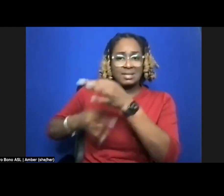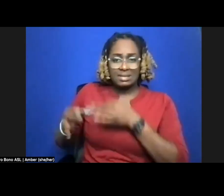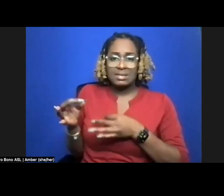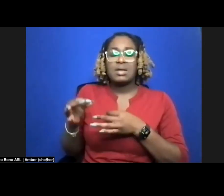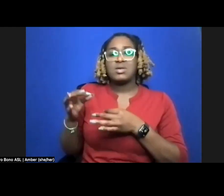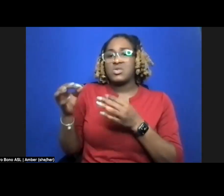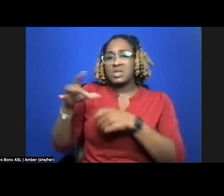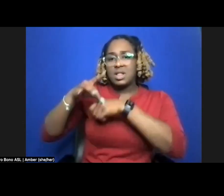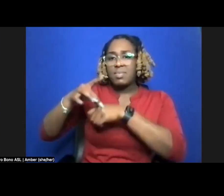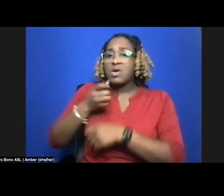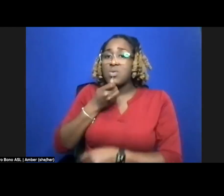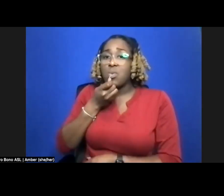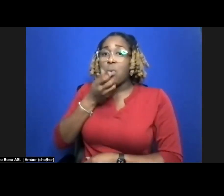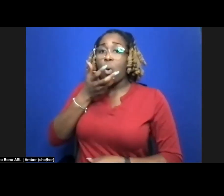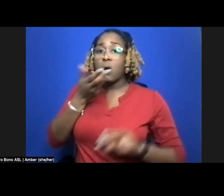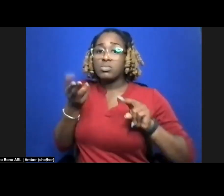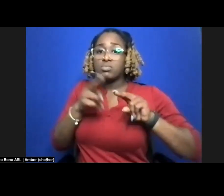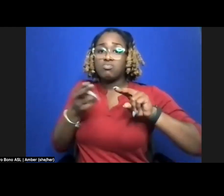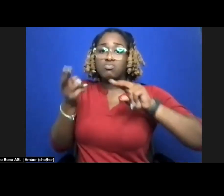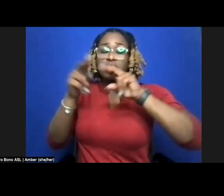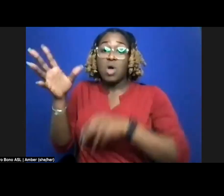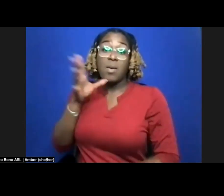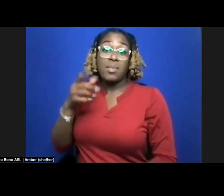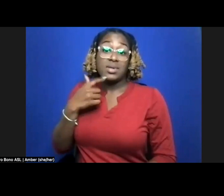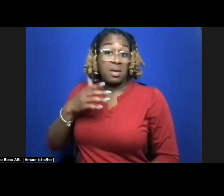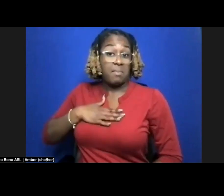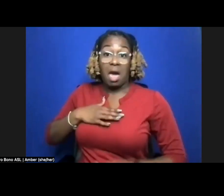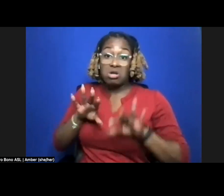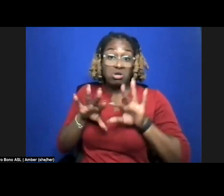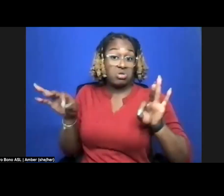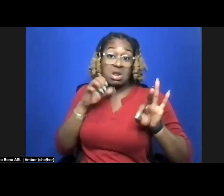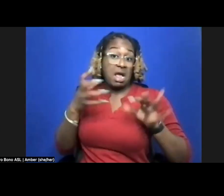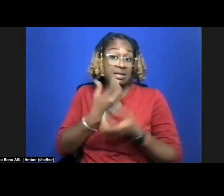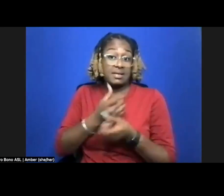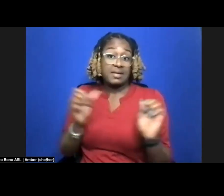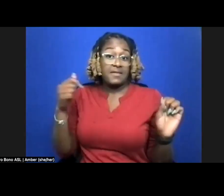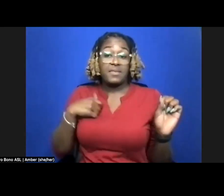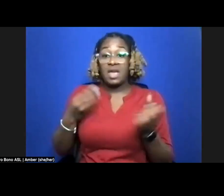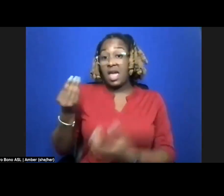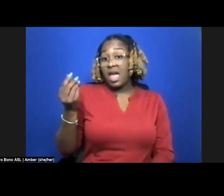degree. momma says my degree won’t save me. s’pose Cash really does Rule Everything Around Me.